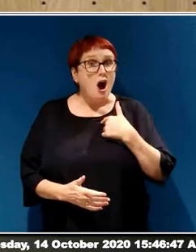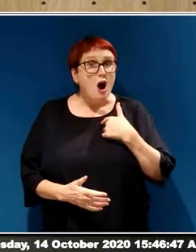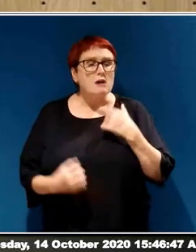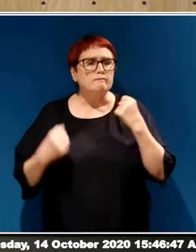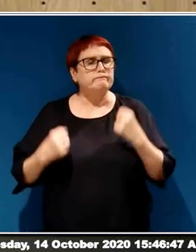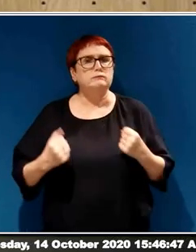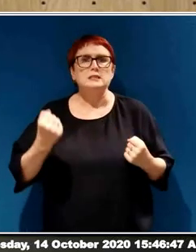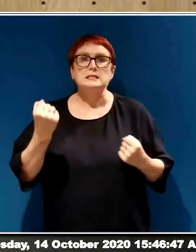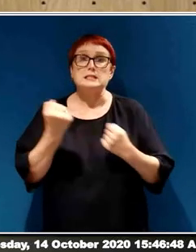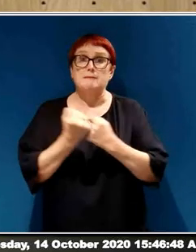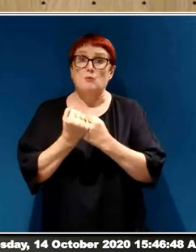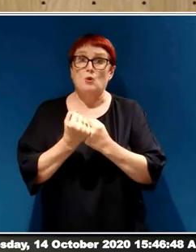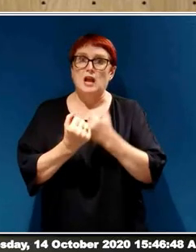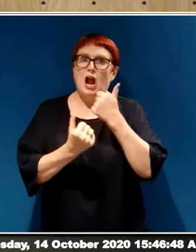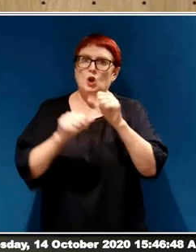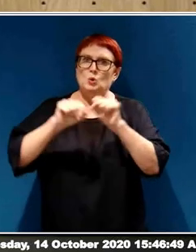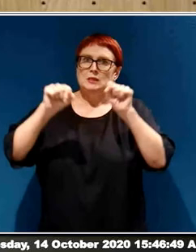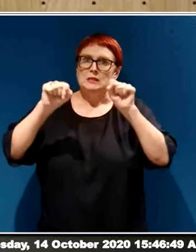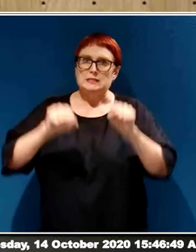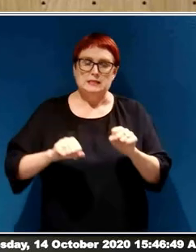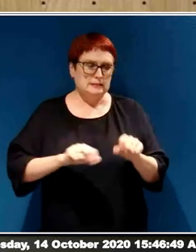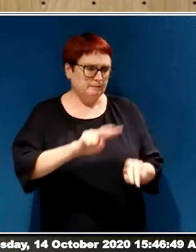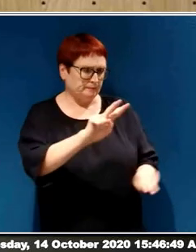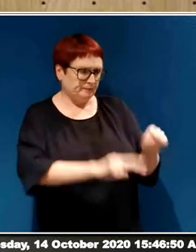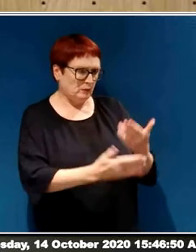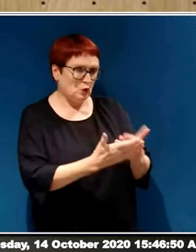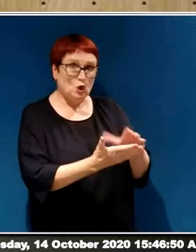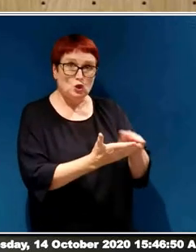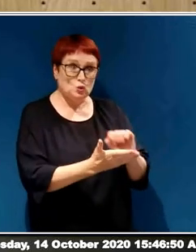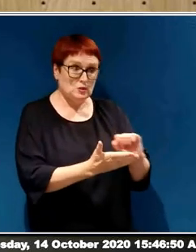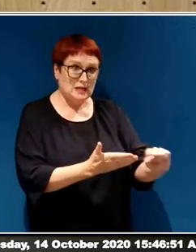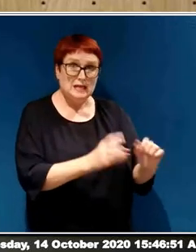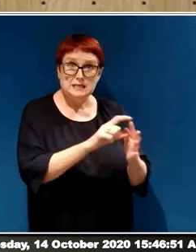disability, that puts in place the adjustments that are designed and